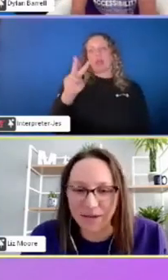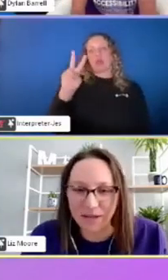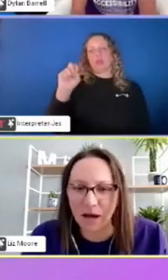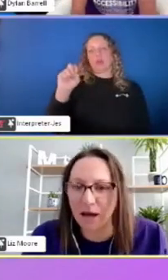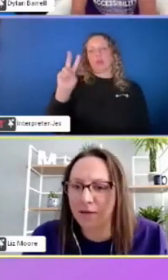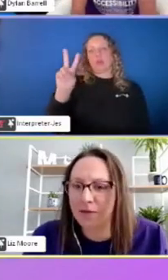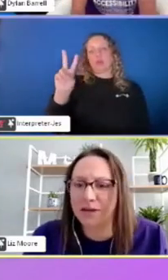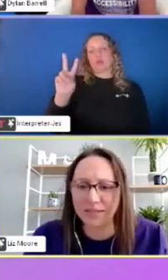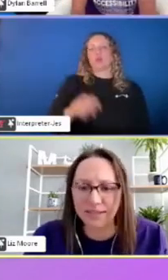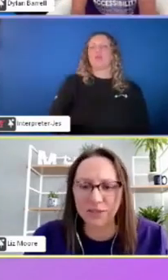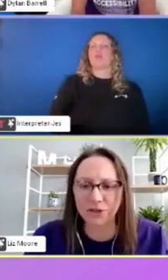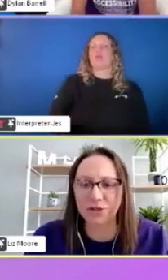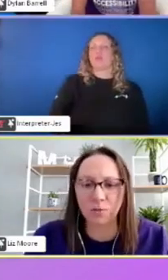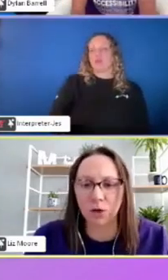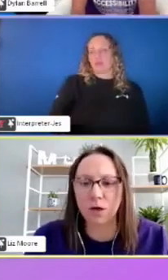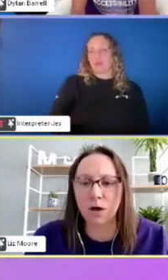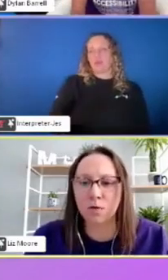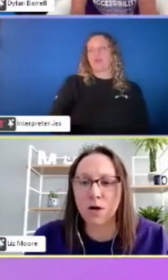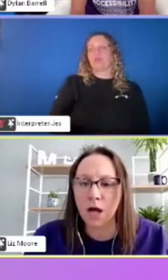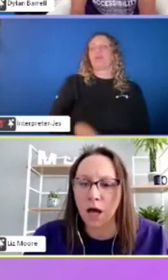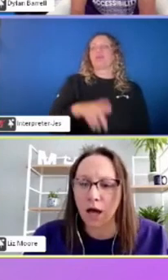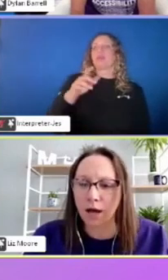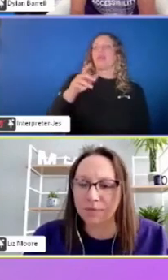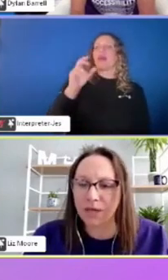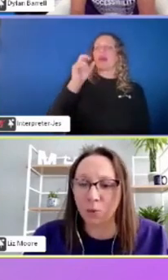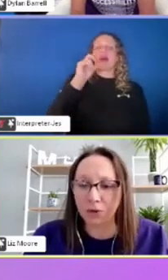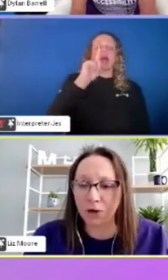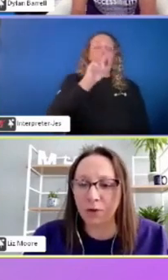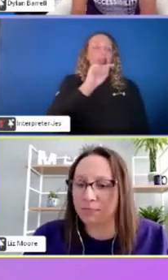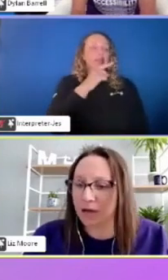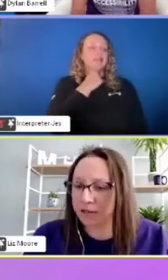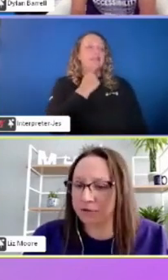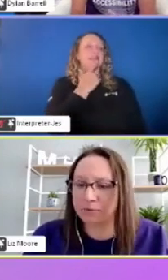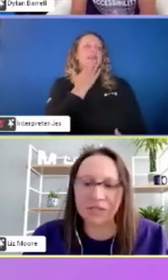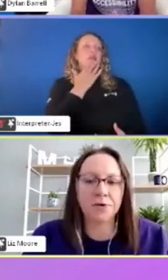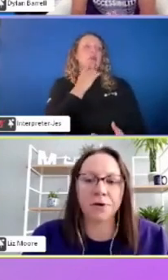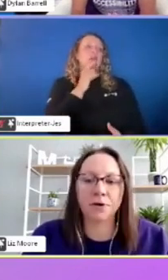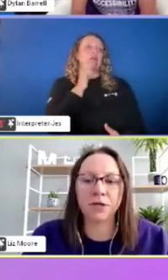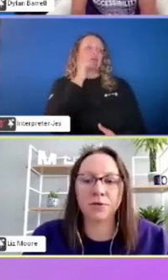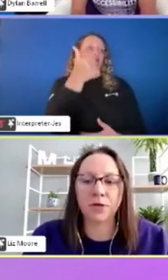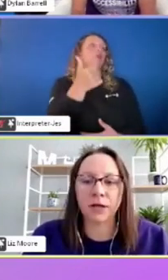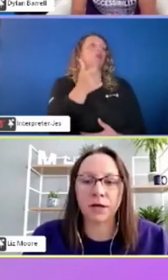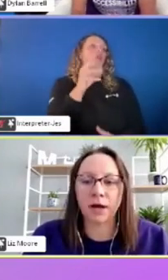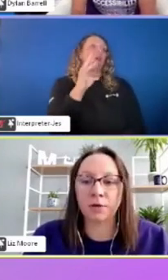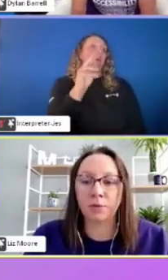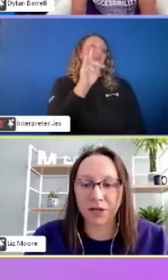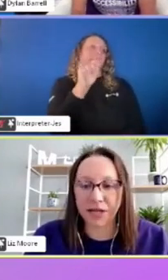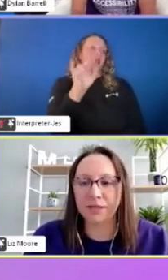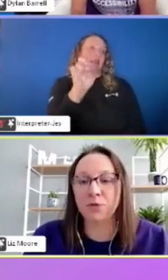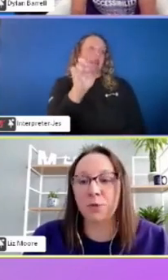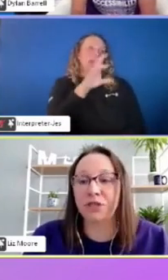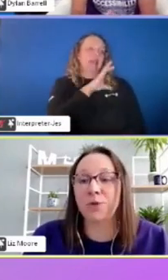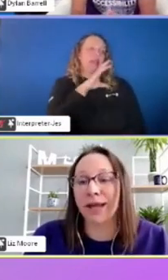And there is a session tomorrow that Wilcox and Melanie from Deque are gonna be doing on WCAG 2.2